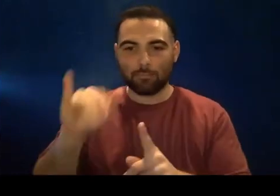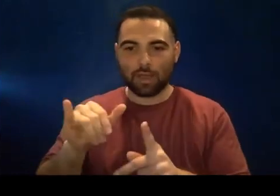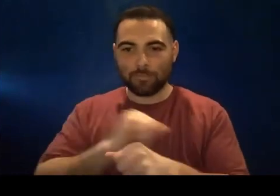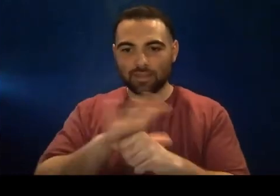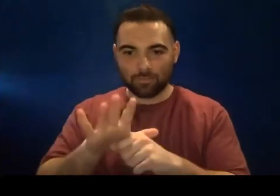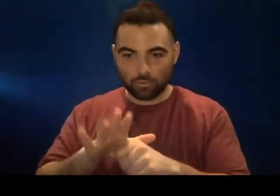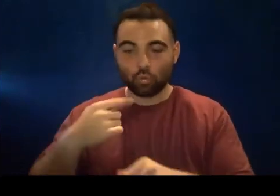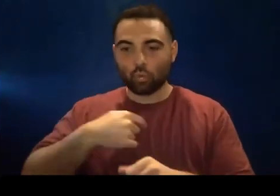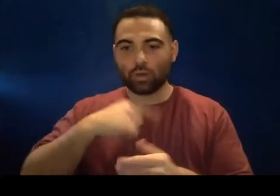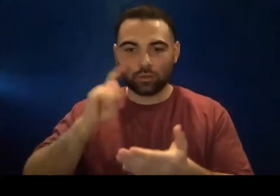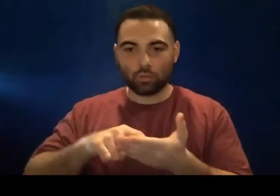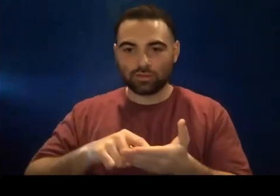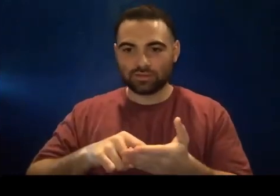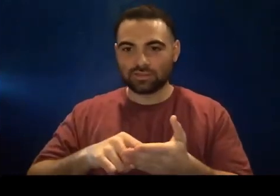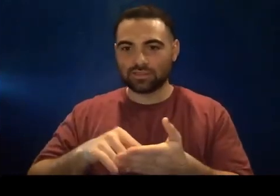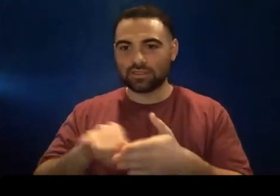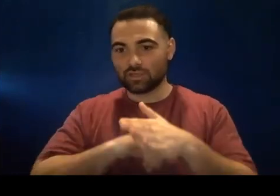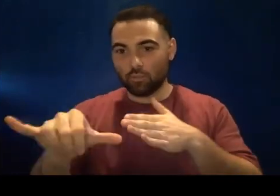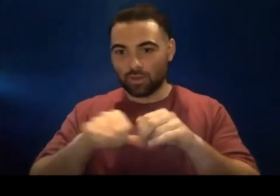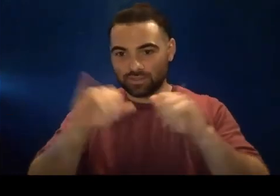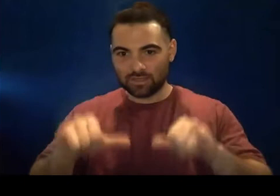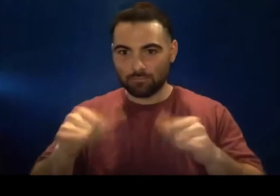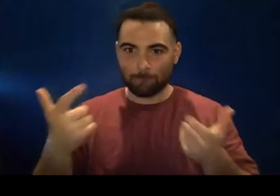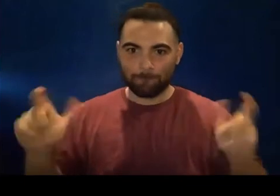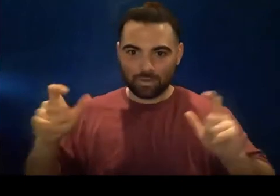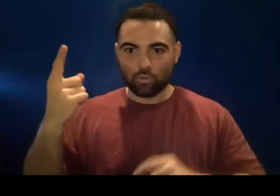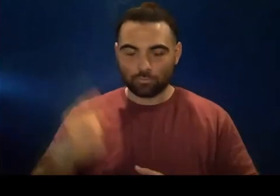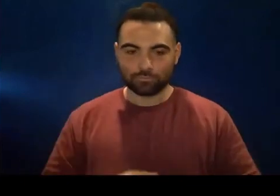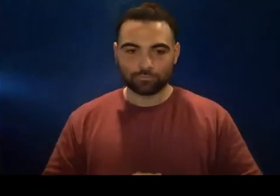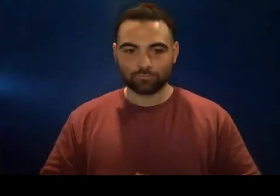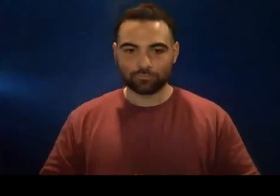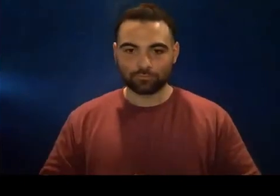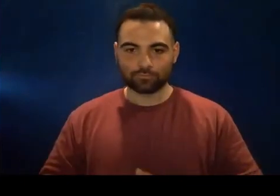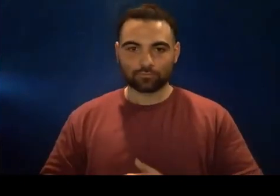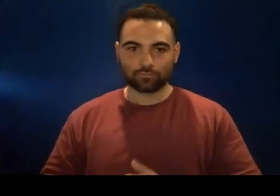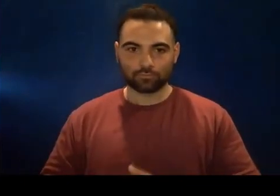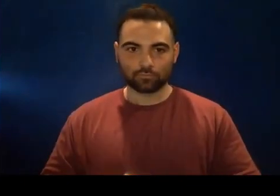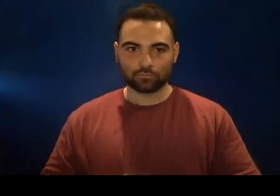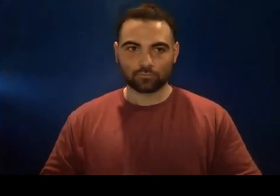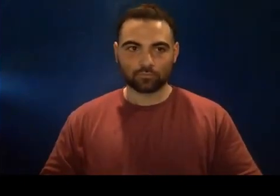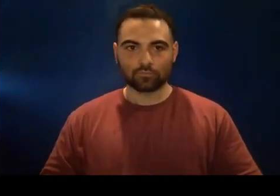was a major one of them where they were looking at usership, they were looking at cleanliness,